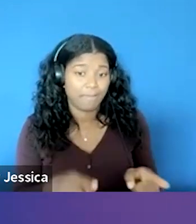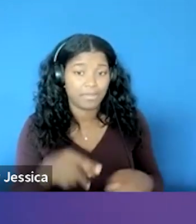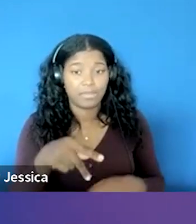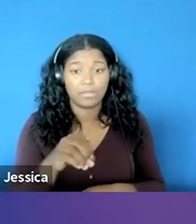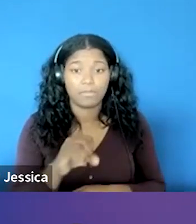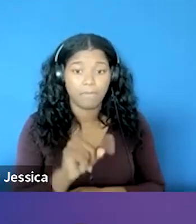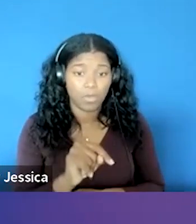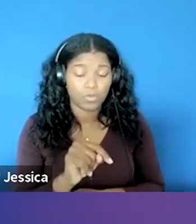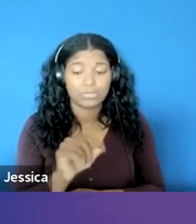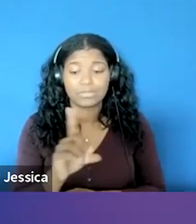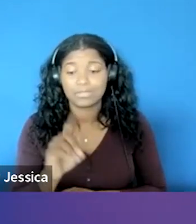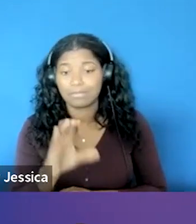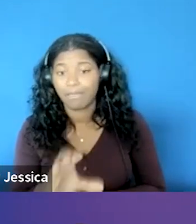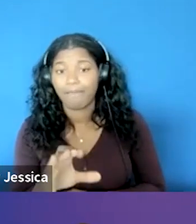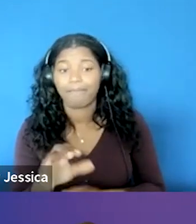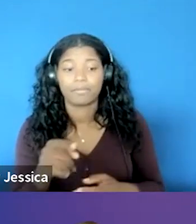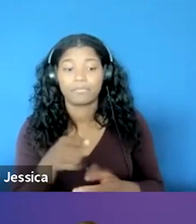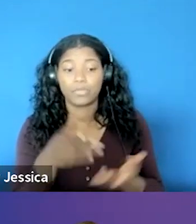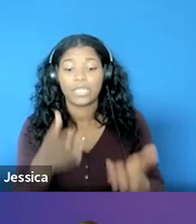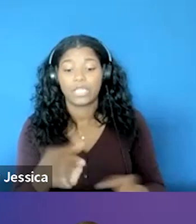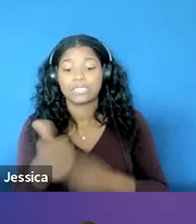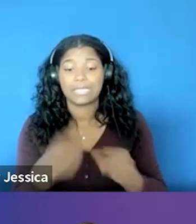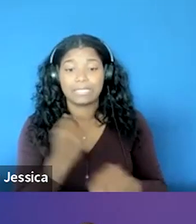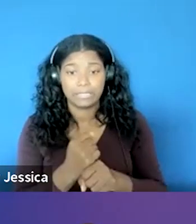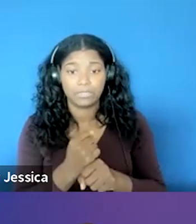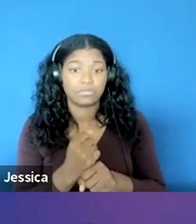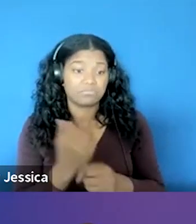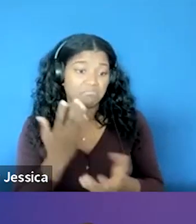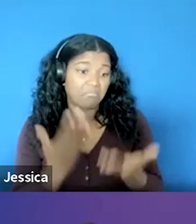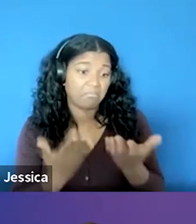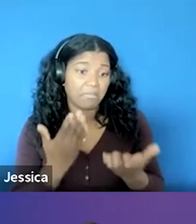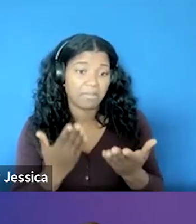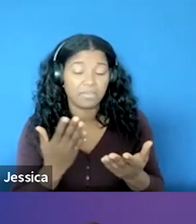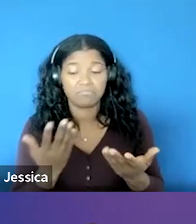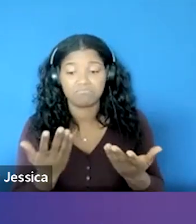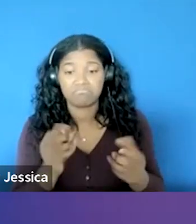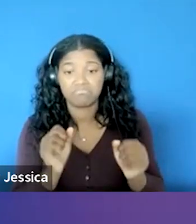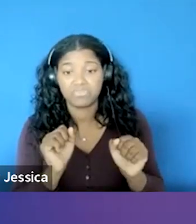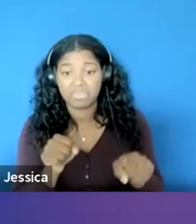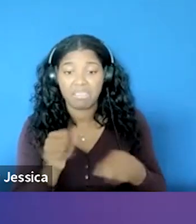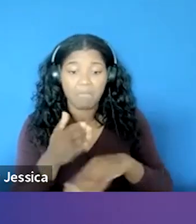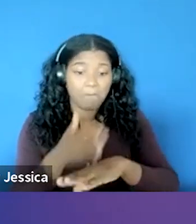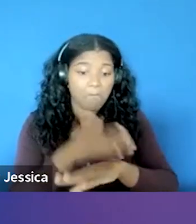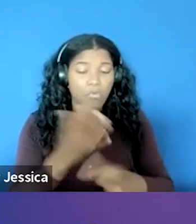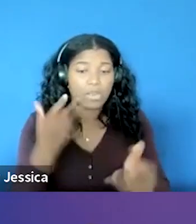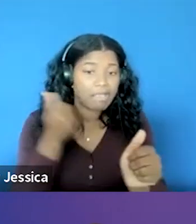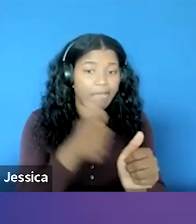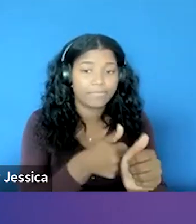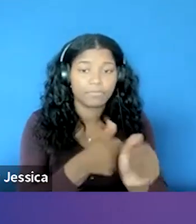in your tenure track position for a long time, you likely could use some time to catch up and that's important too.